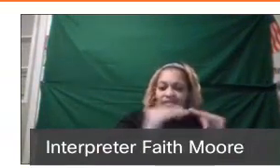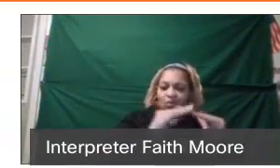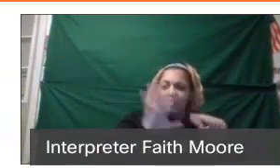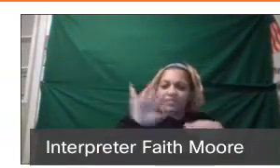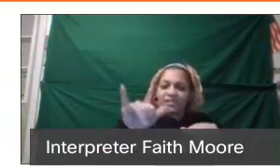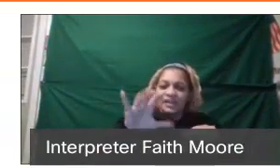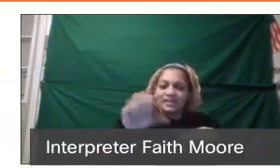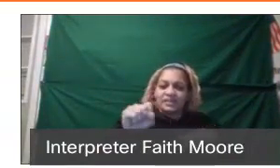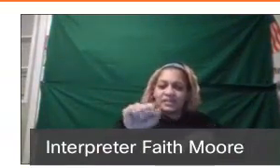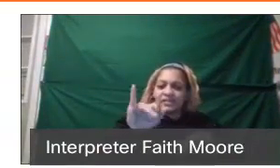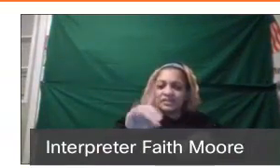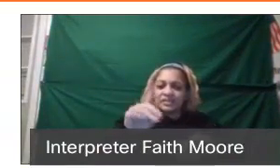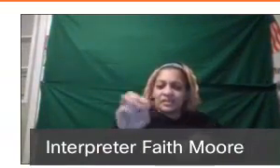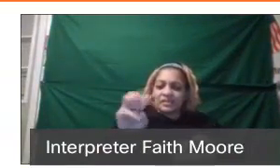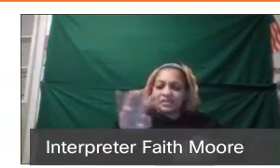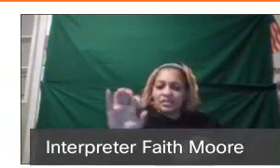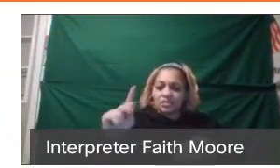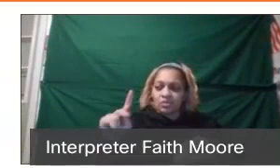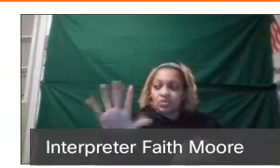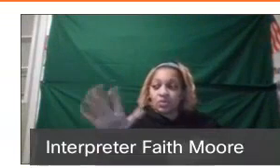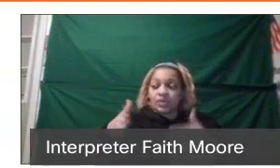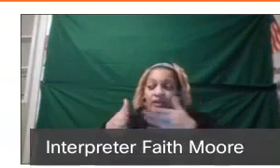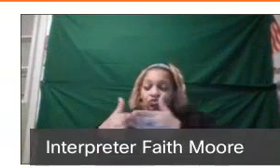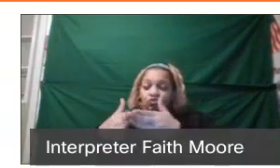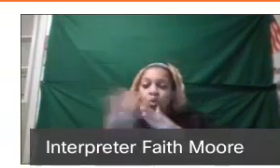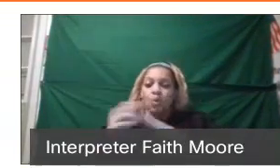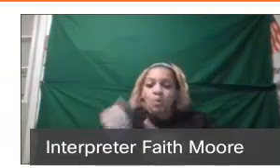Um, invite and version of the sidewalk.